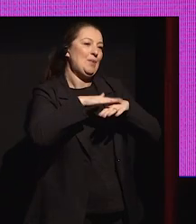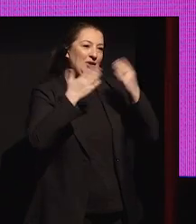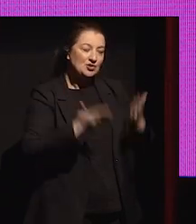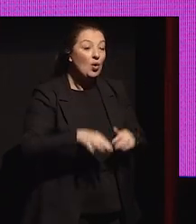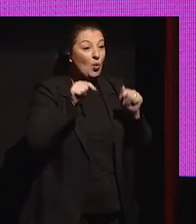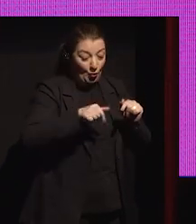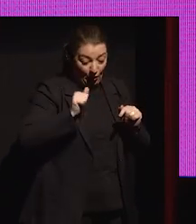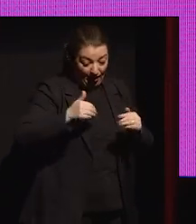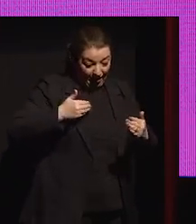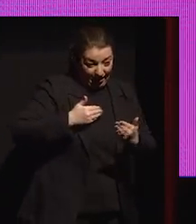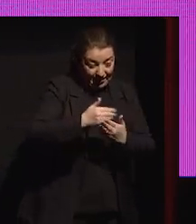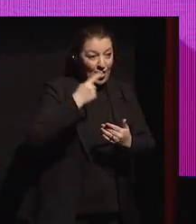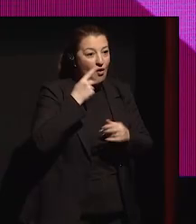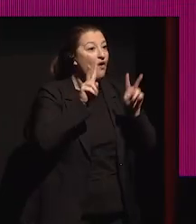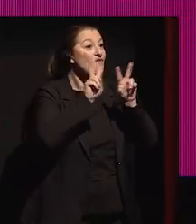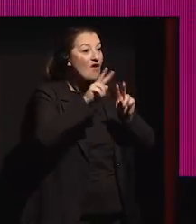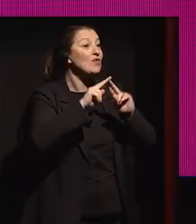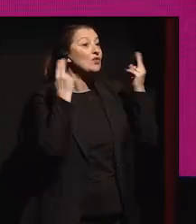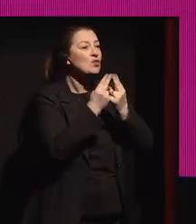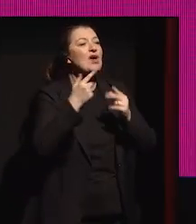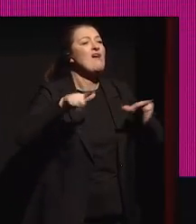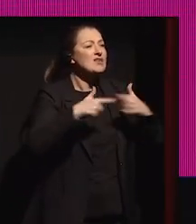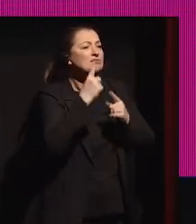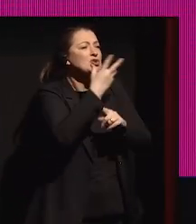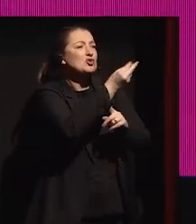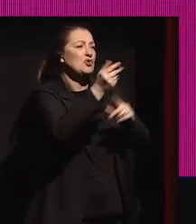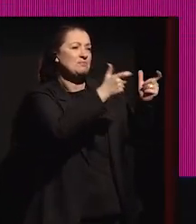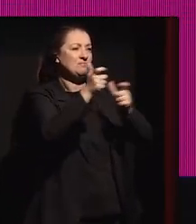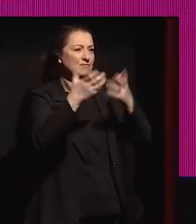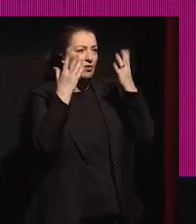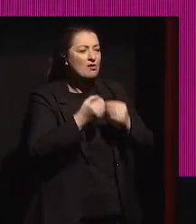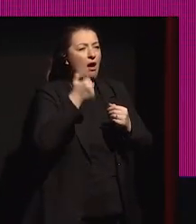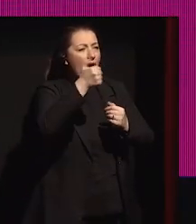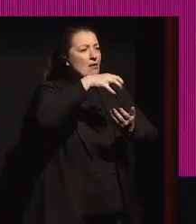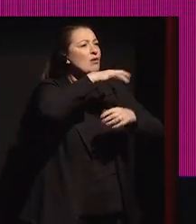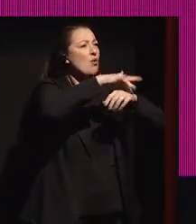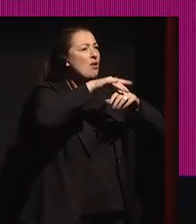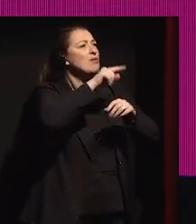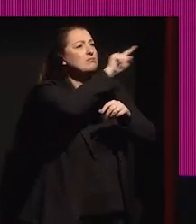WOW Festival has been held in many places so far, reaching more than three million people